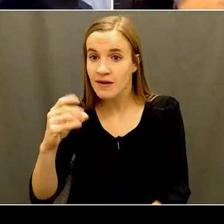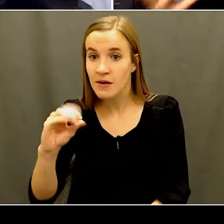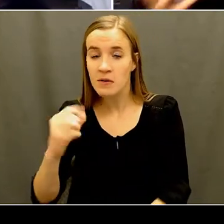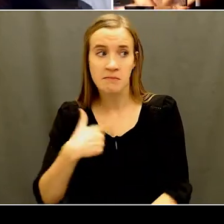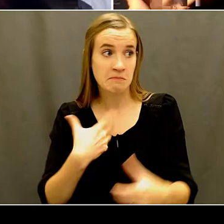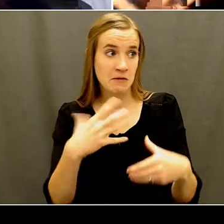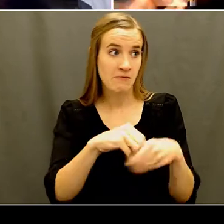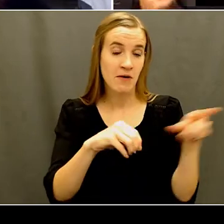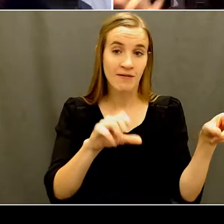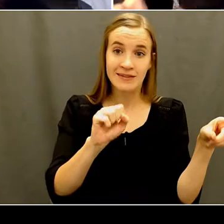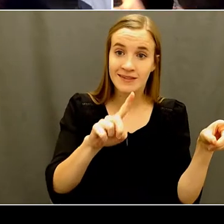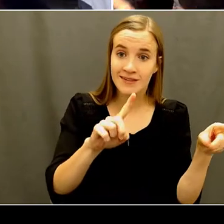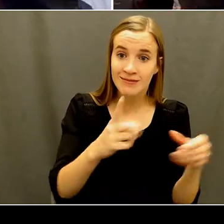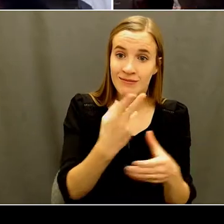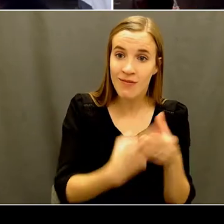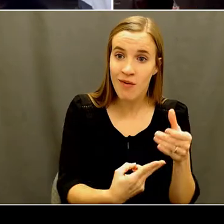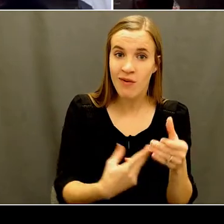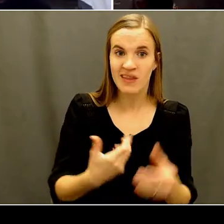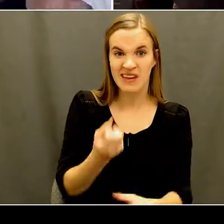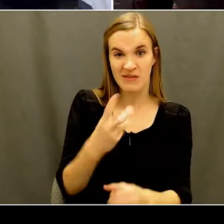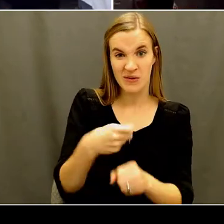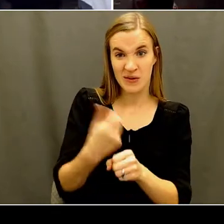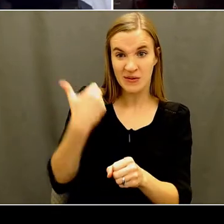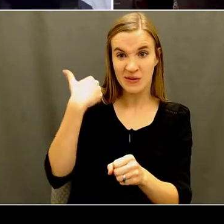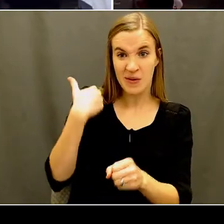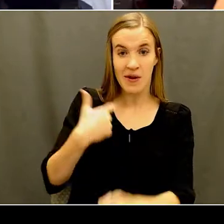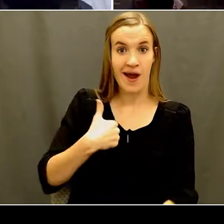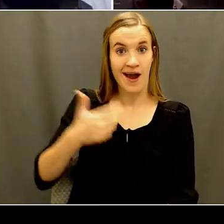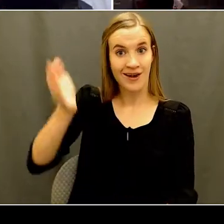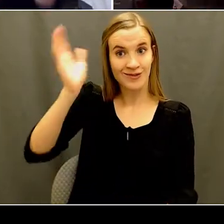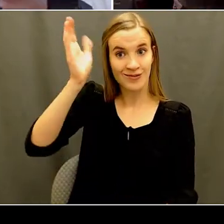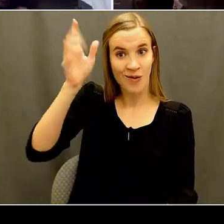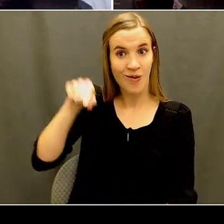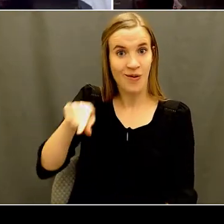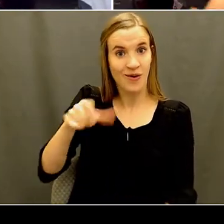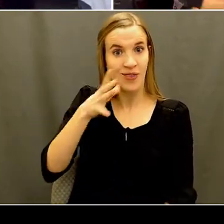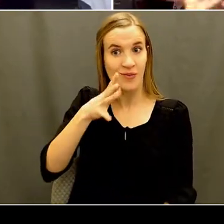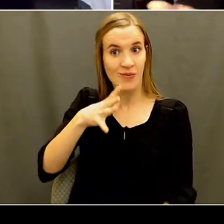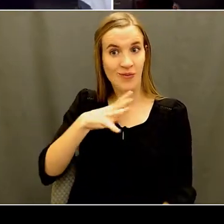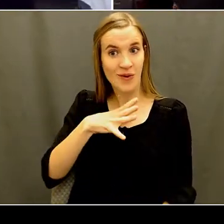Women's March in Idaho a couple years back. So I'm super empowered to speak